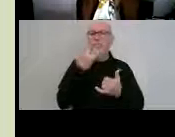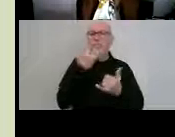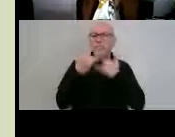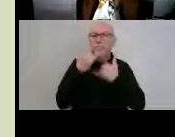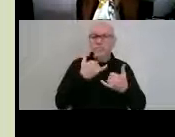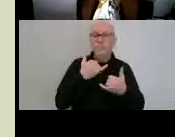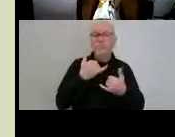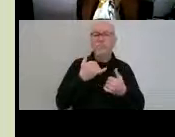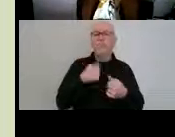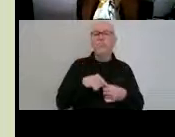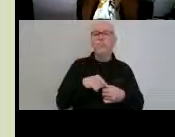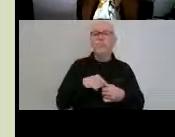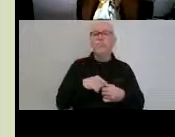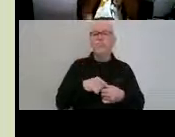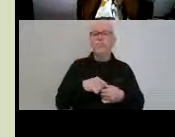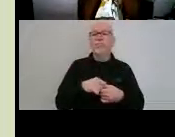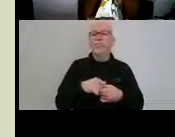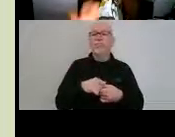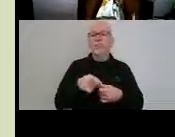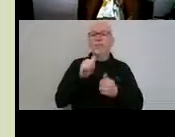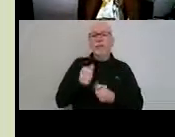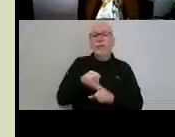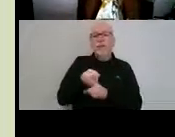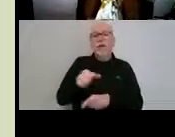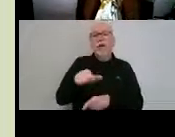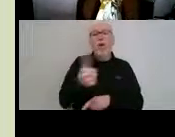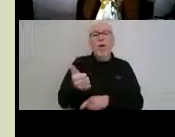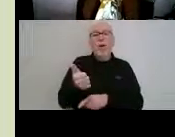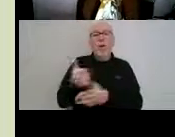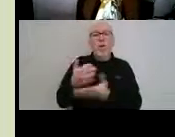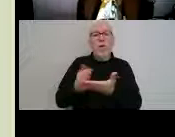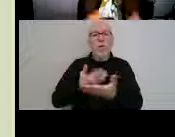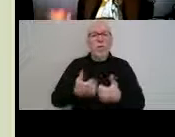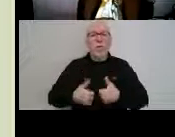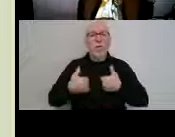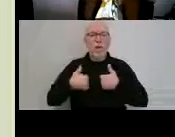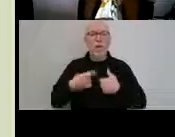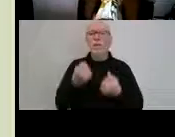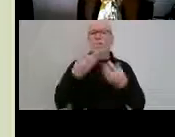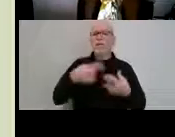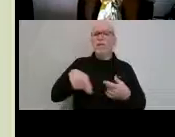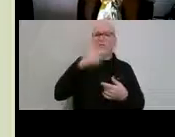that affects another area of our lives. Many of us are familiar with Facebook